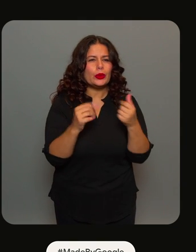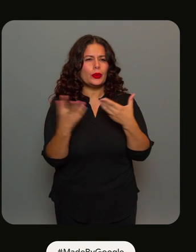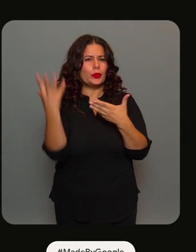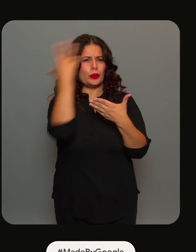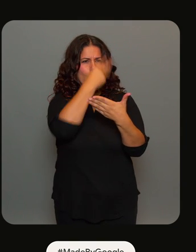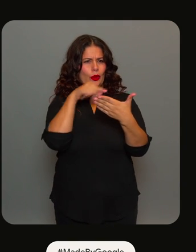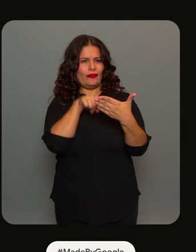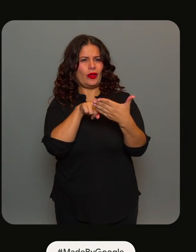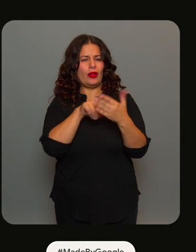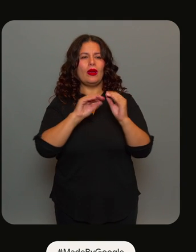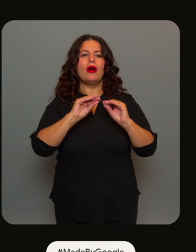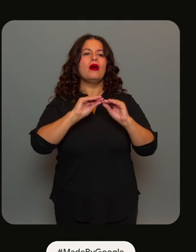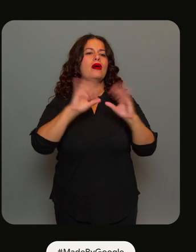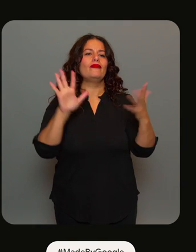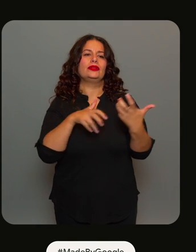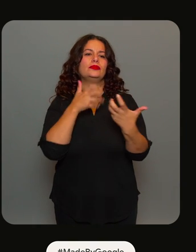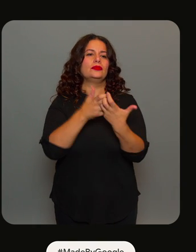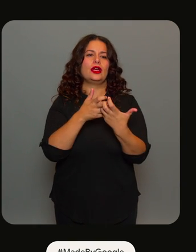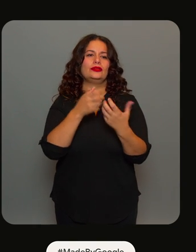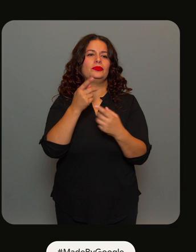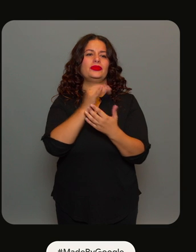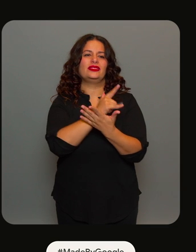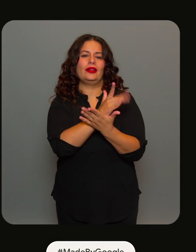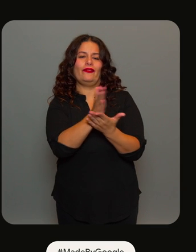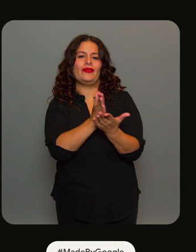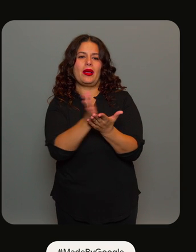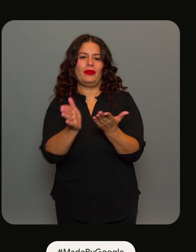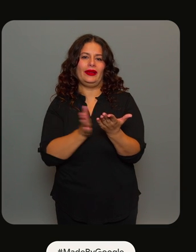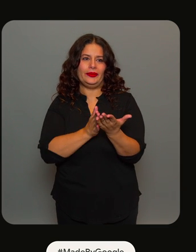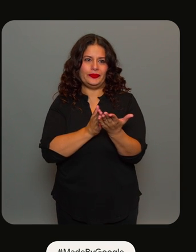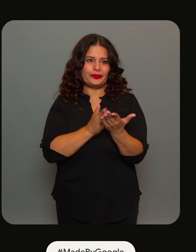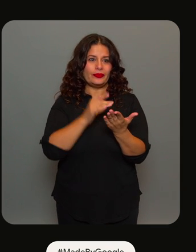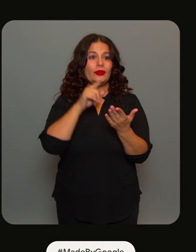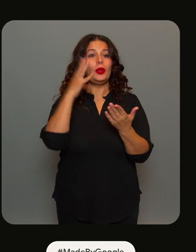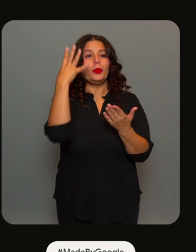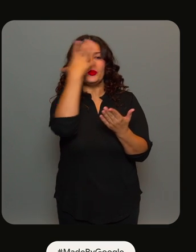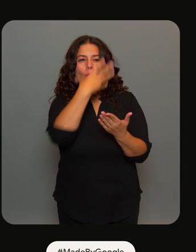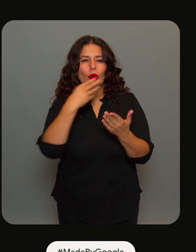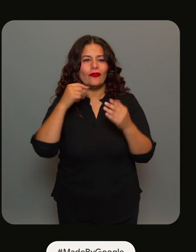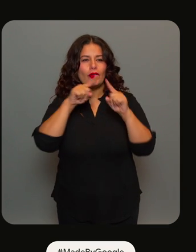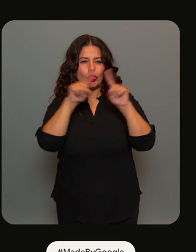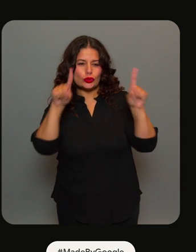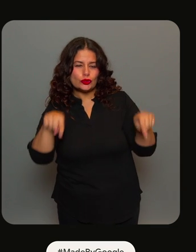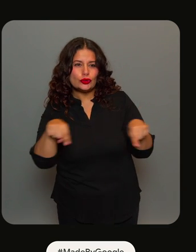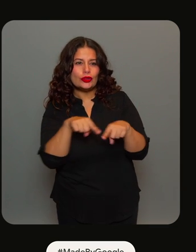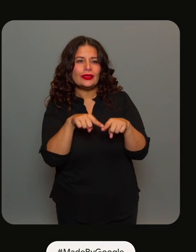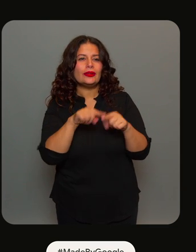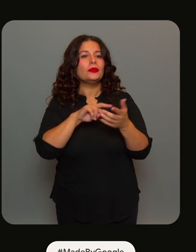unmistakable part of the Pixel family. The gorgeous display means you can immerse yourself in your